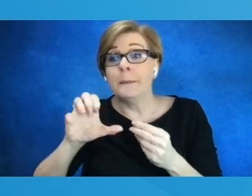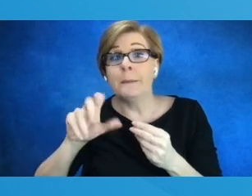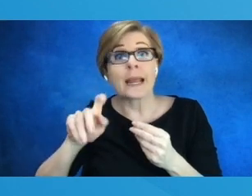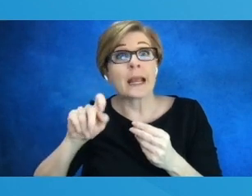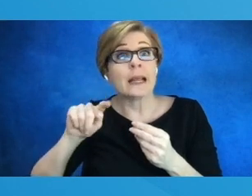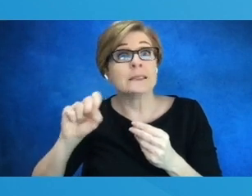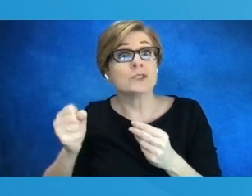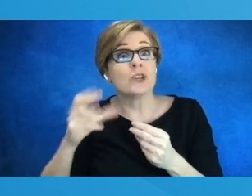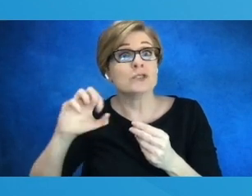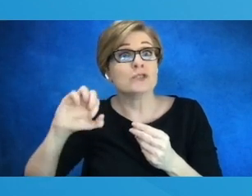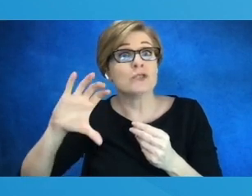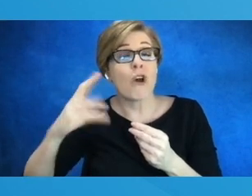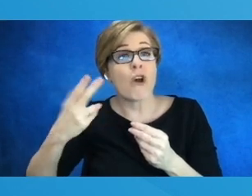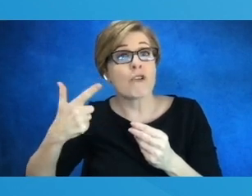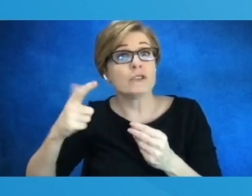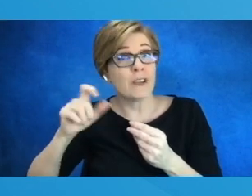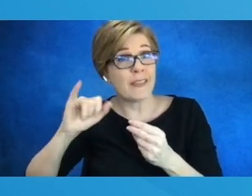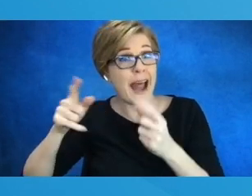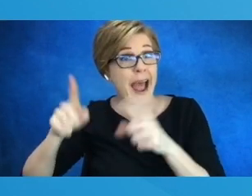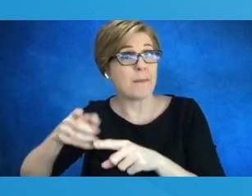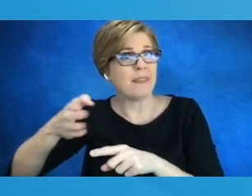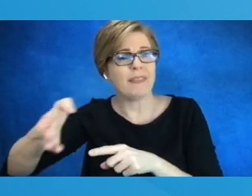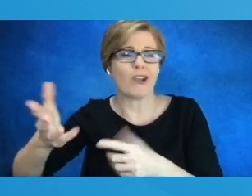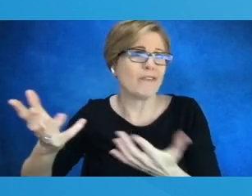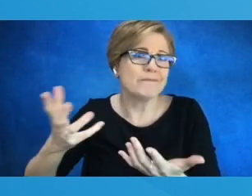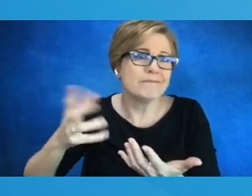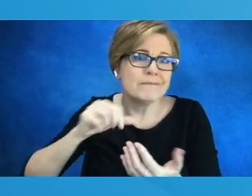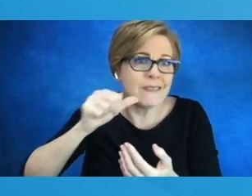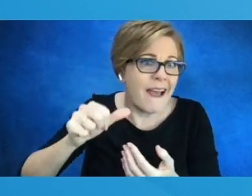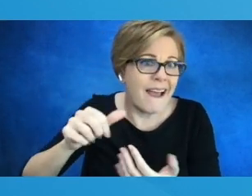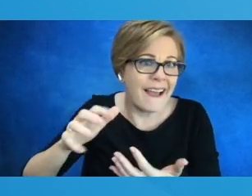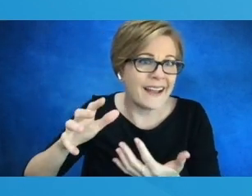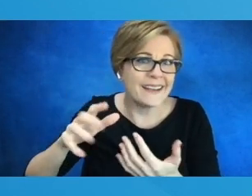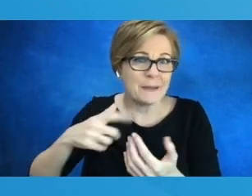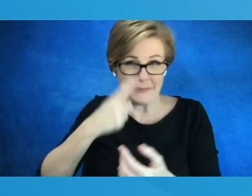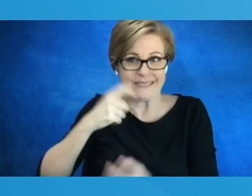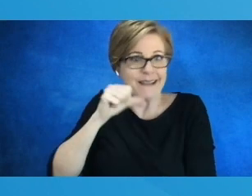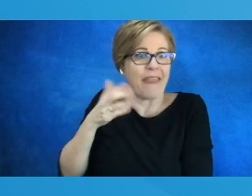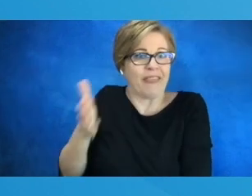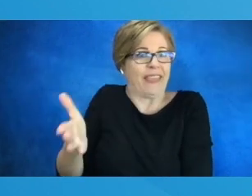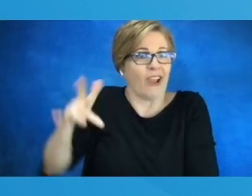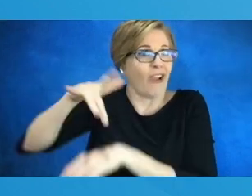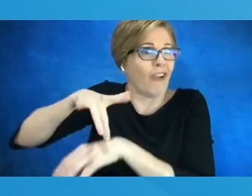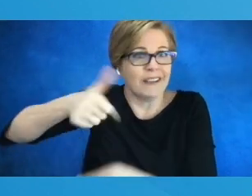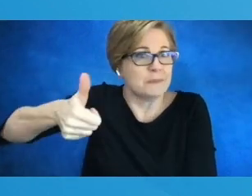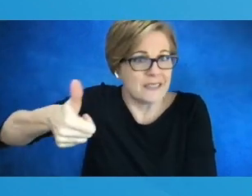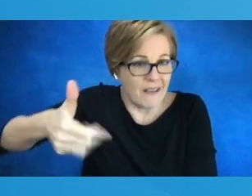Gettysburg. And so, again, these works are in conversation with one another.